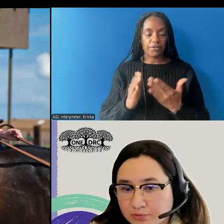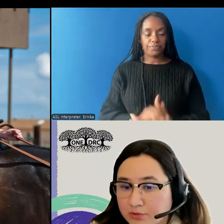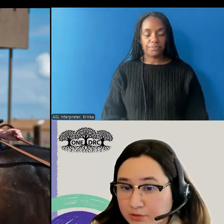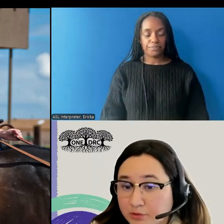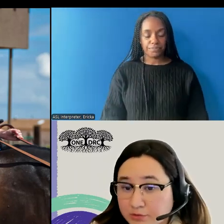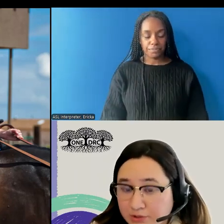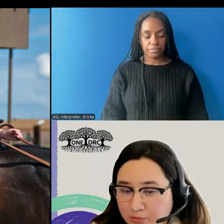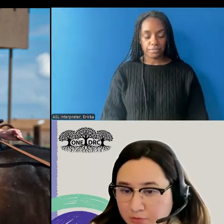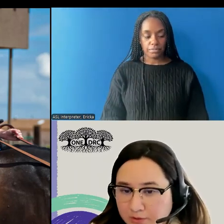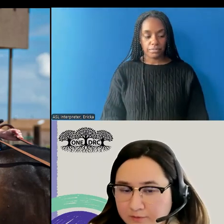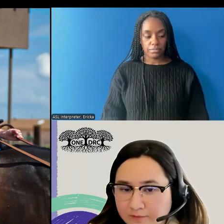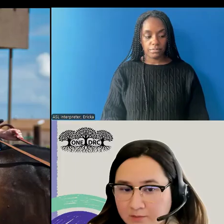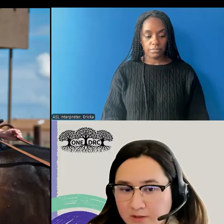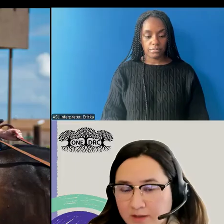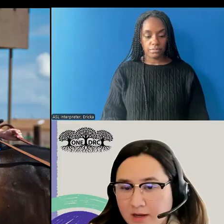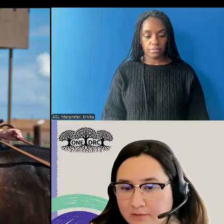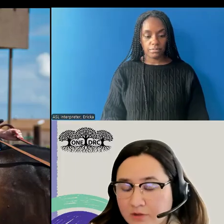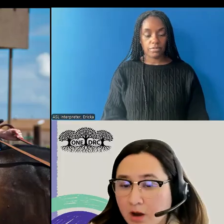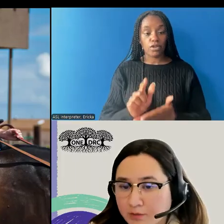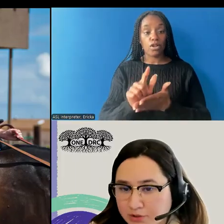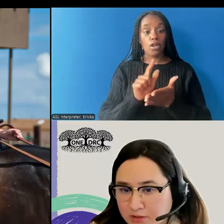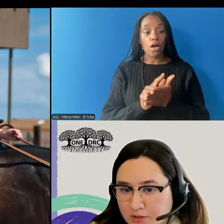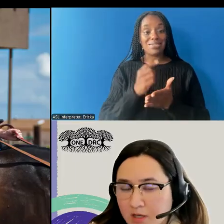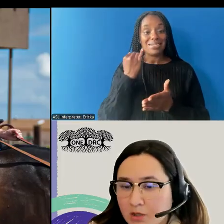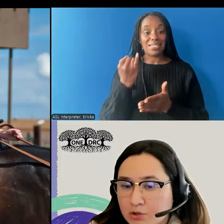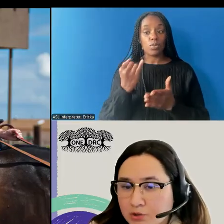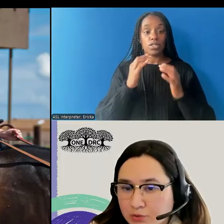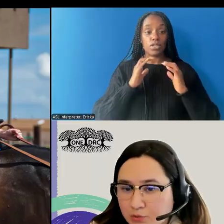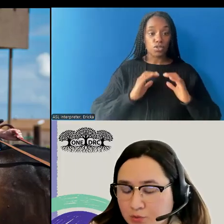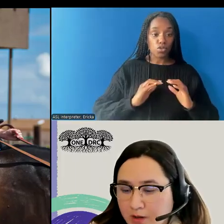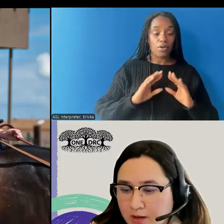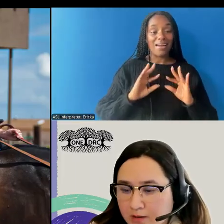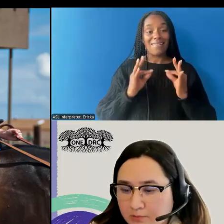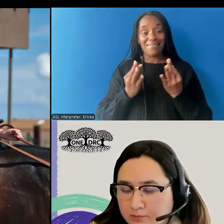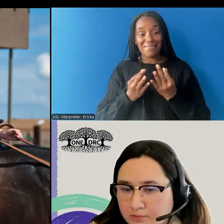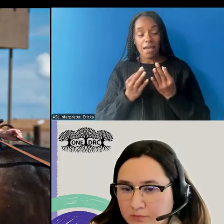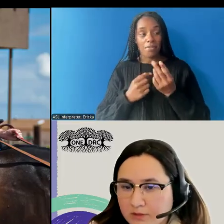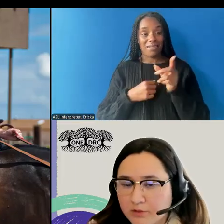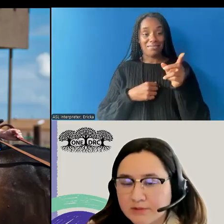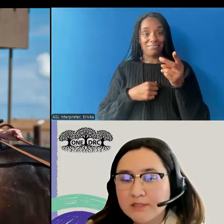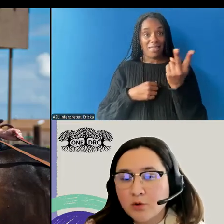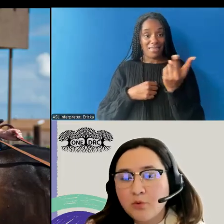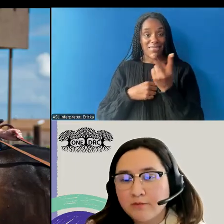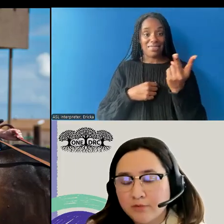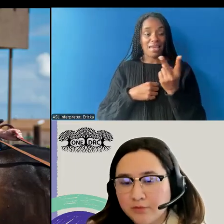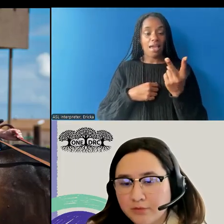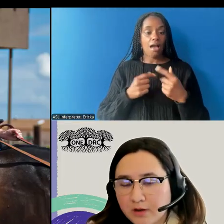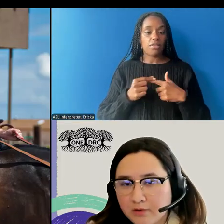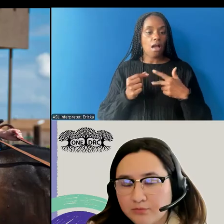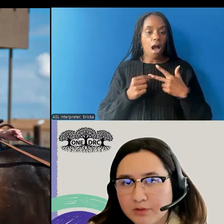the consumer and the family have the option to, you know, seek whoever, really,